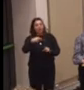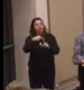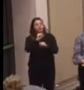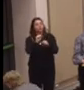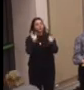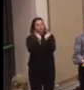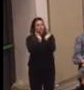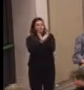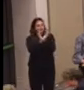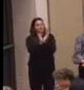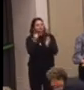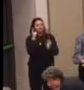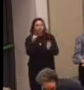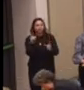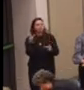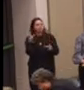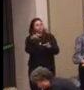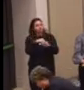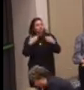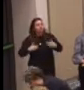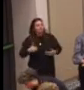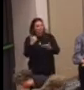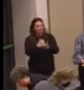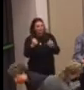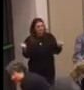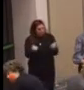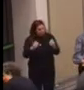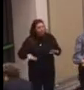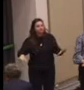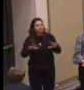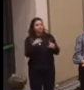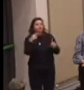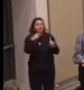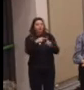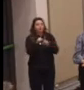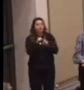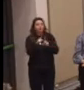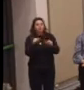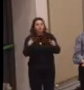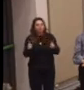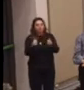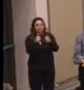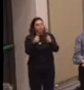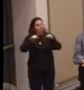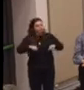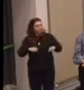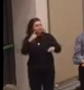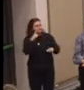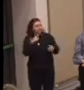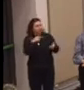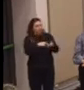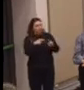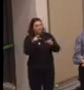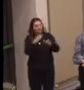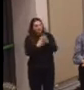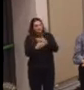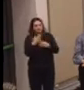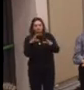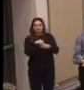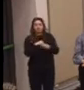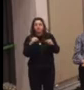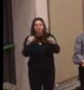the programme, I I would encourage you to take a look at it, but for now, I will ask